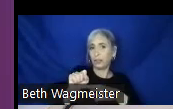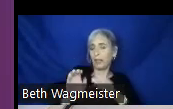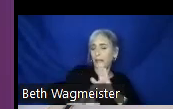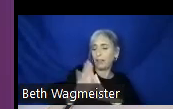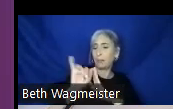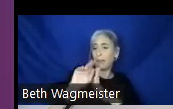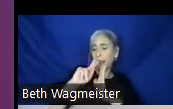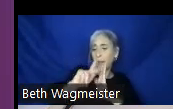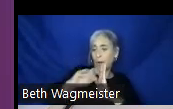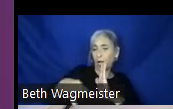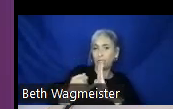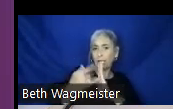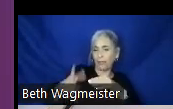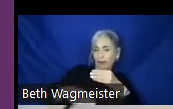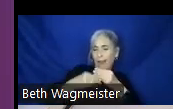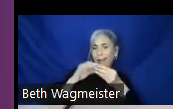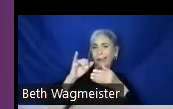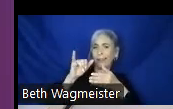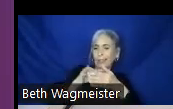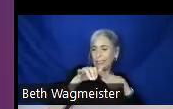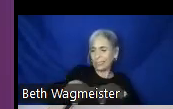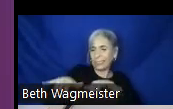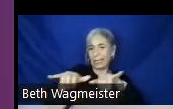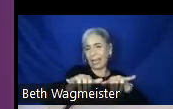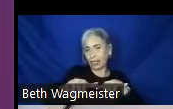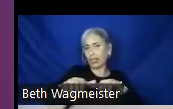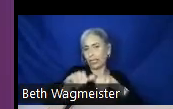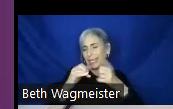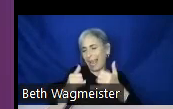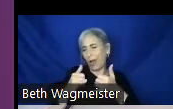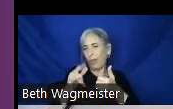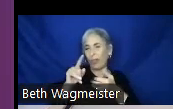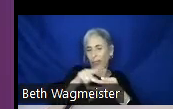they're adding it to their standard. So at least those are ones that I know work